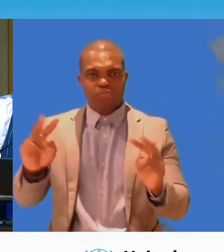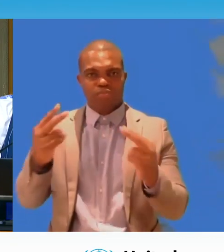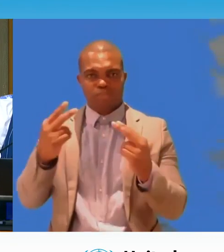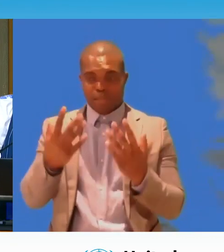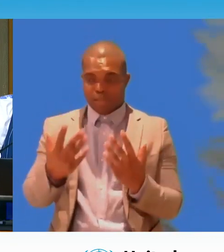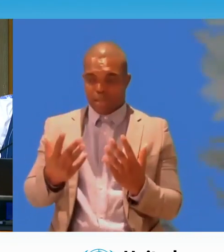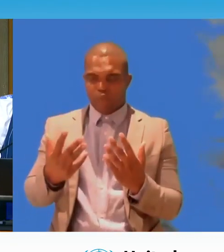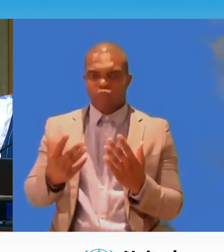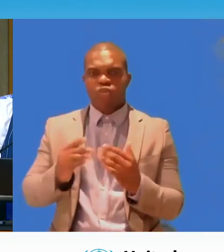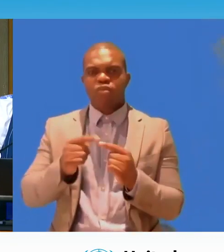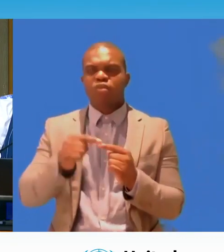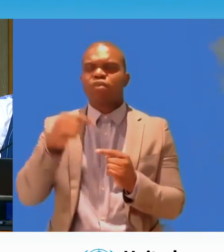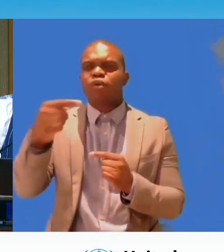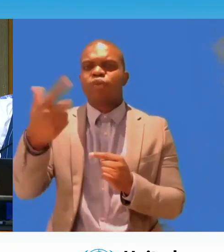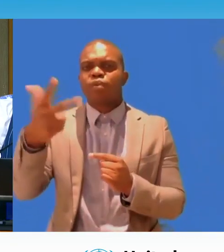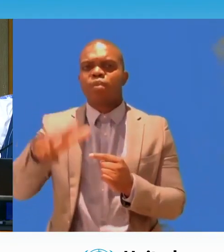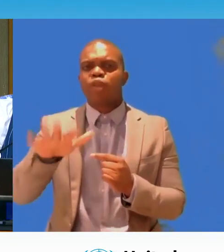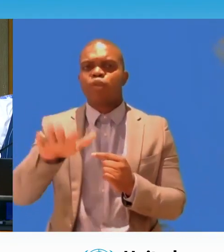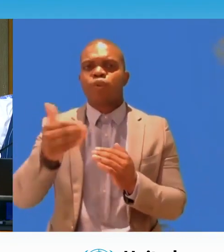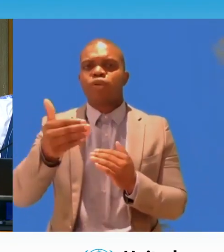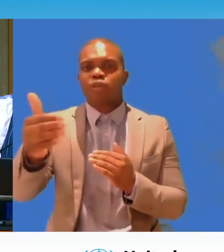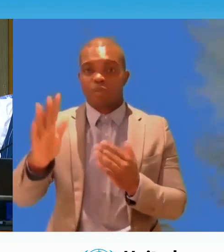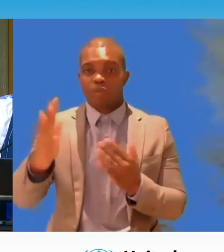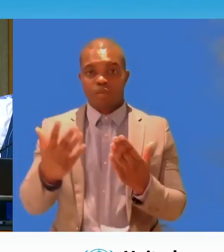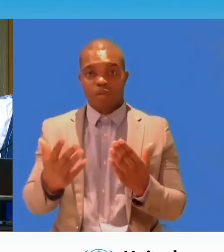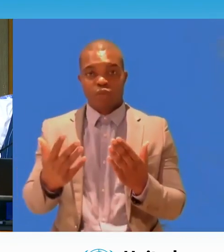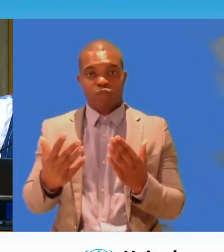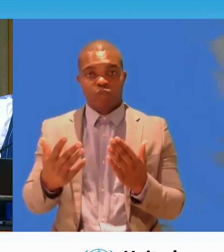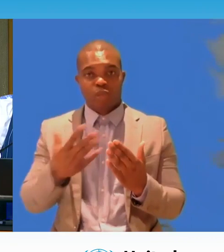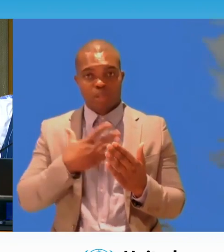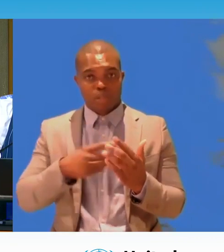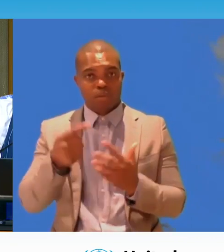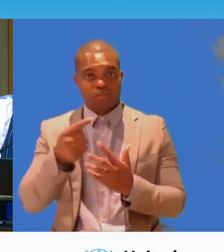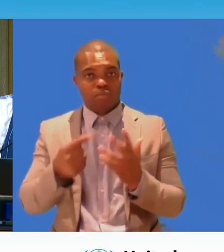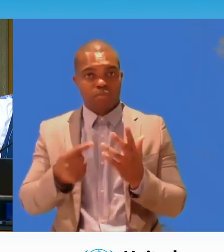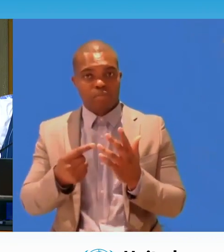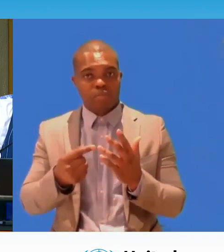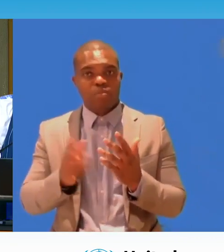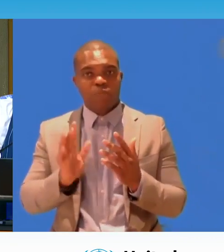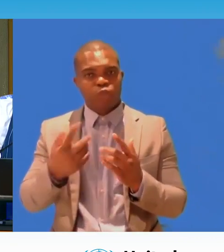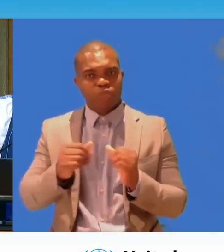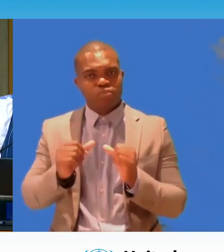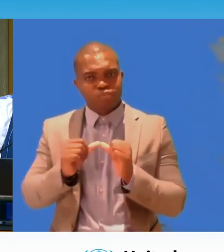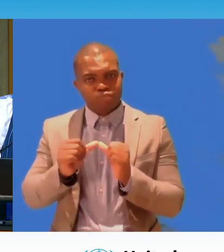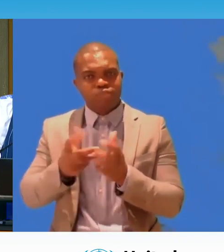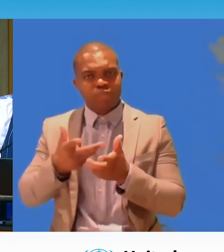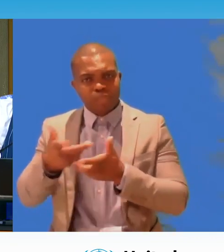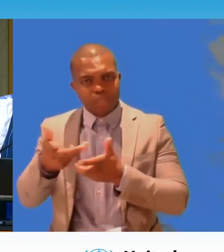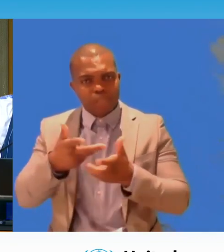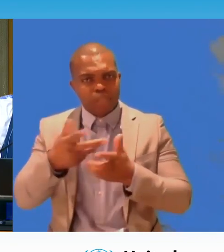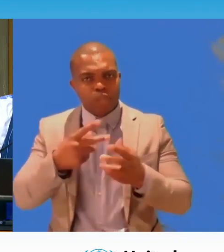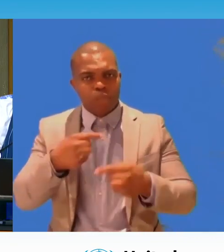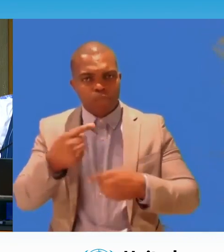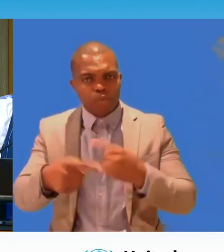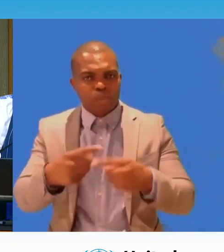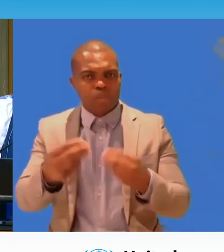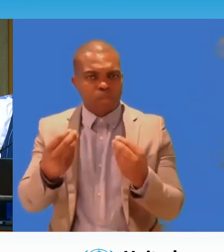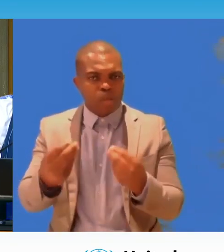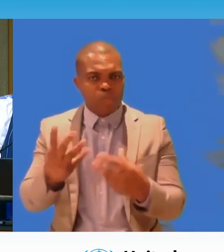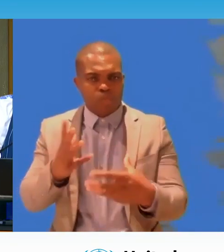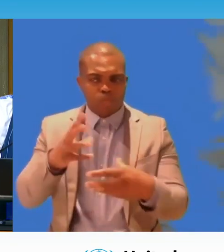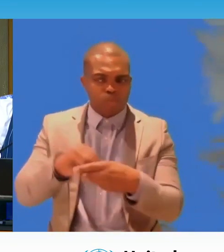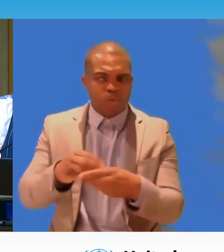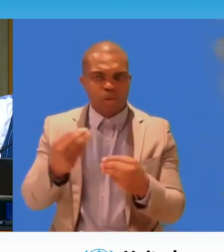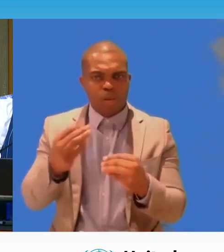person disabilities we can no longer be working in silos as it only perpetuate the cycle of inclusion